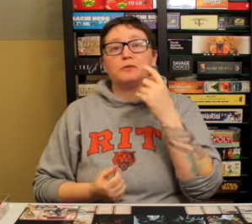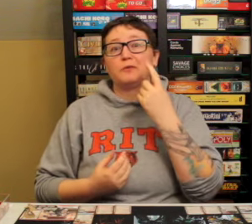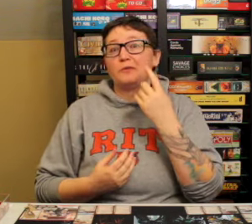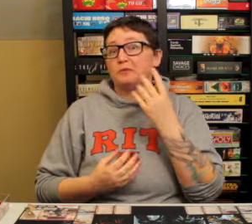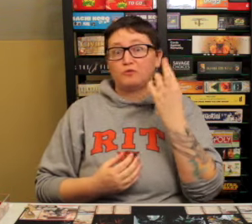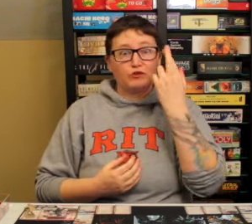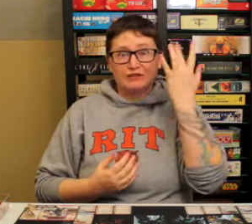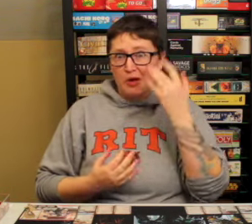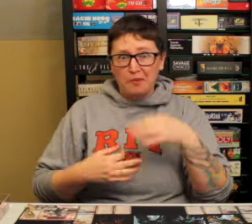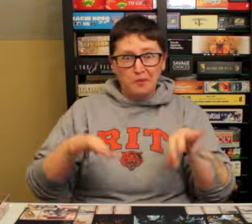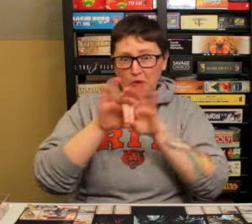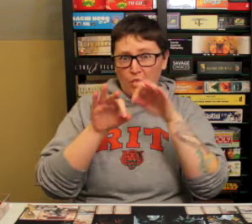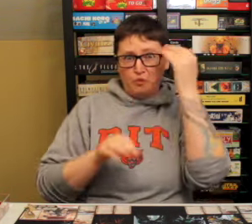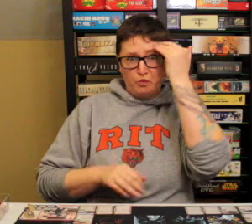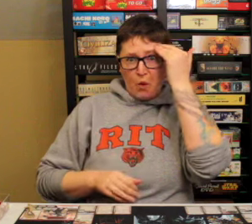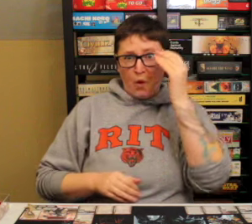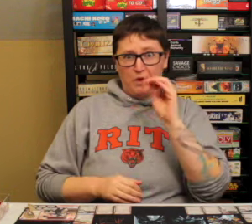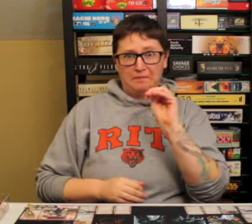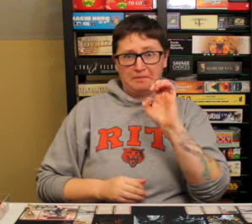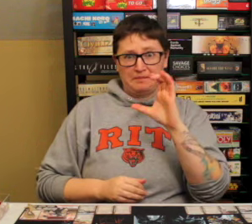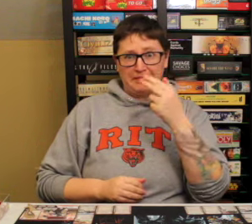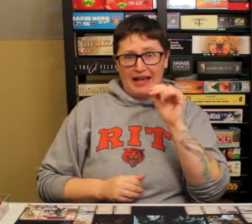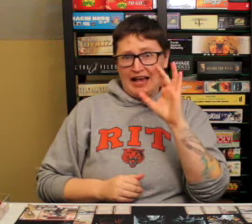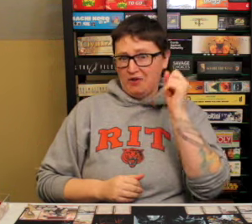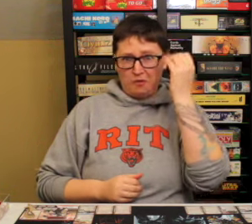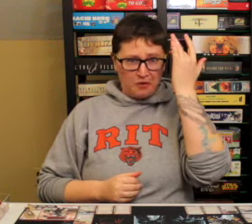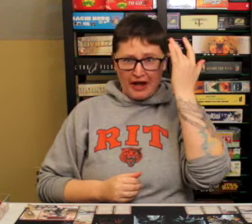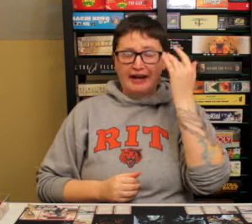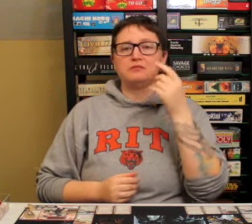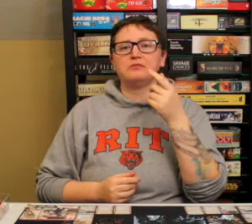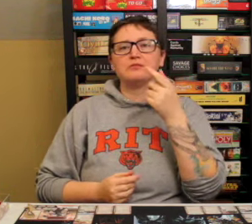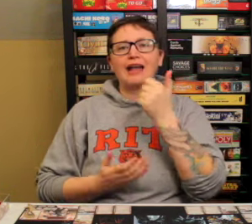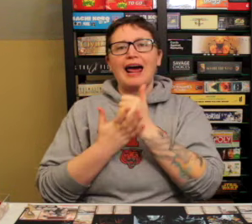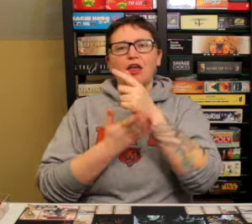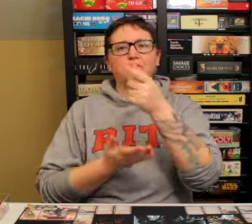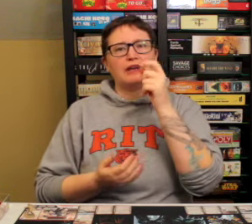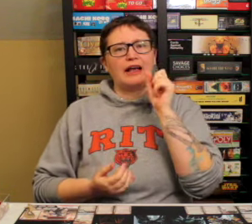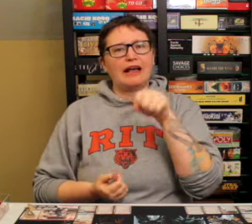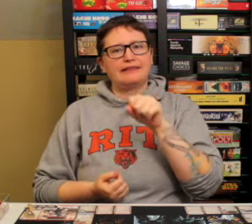Then you'll better understand and realize why it's so important to have those mechanics.